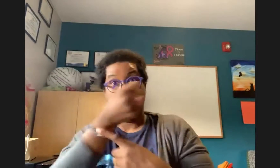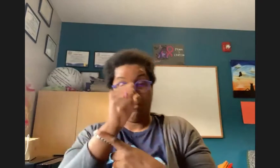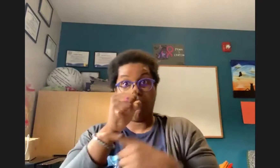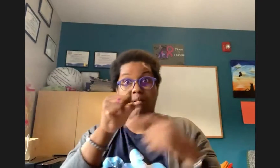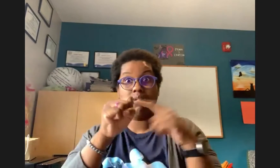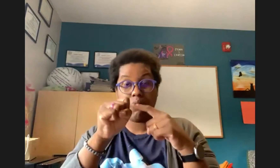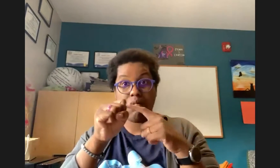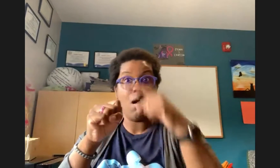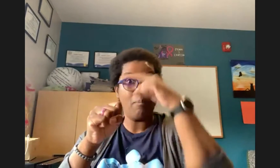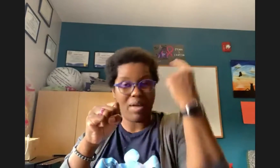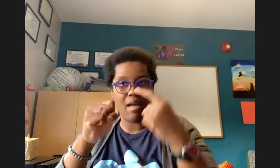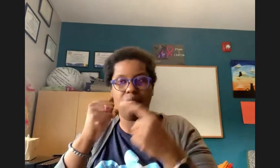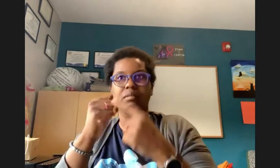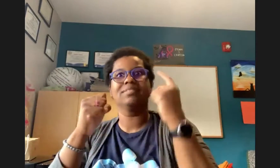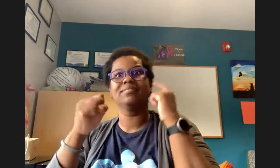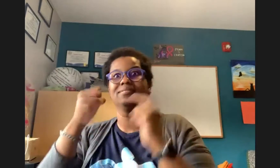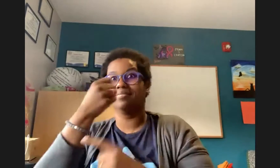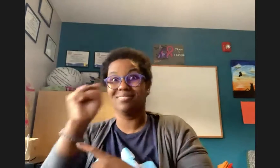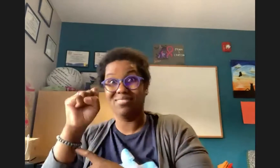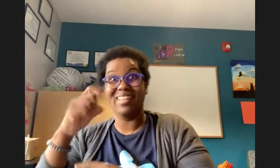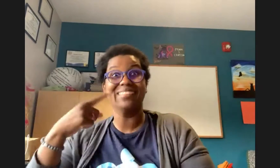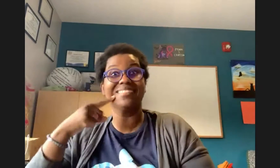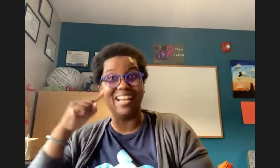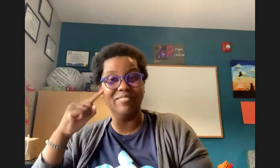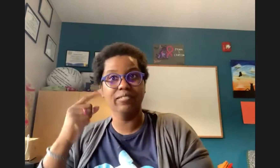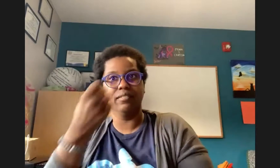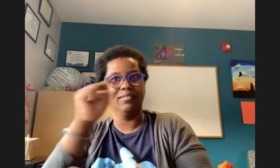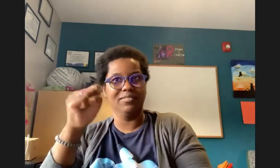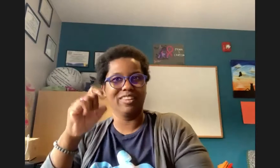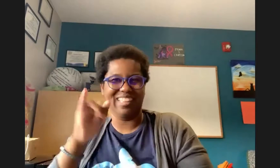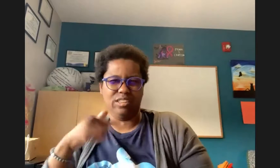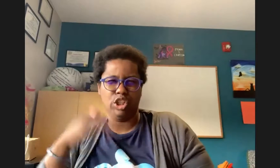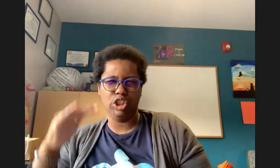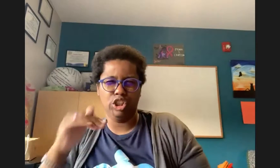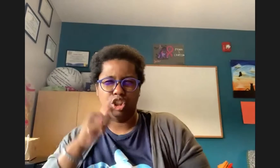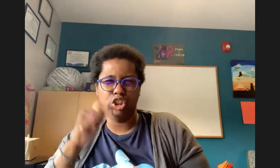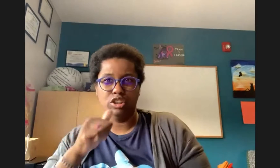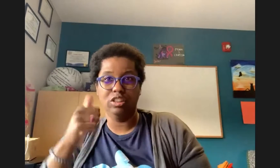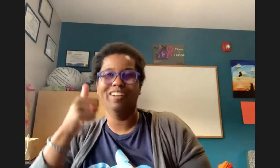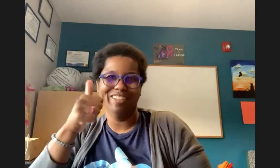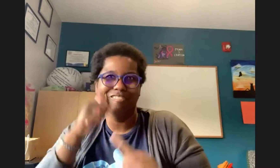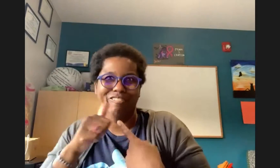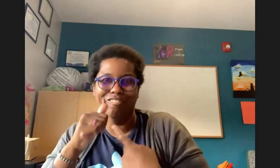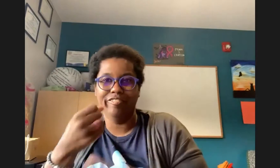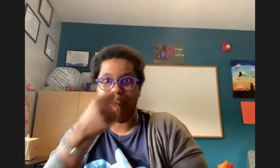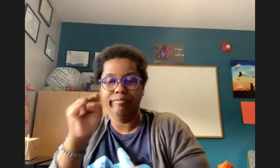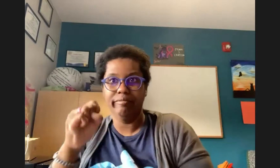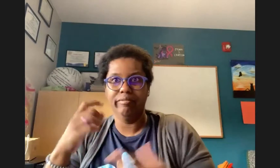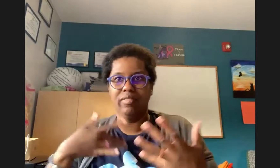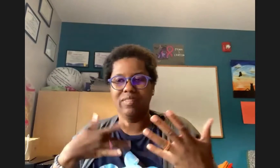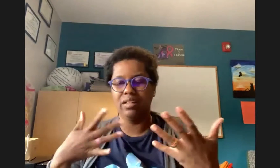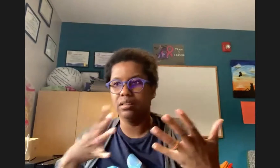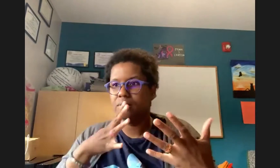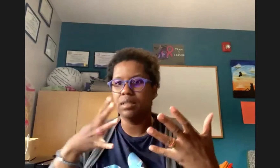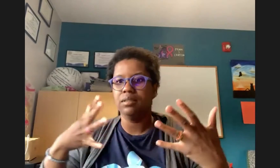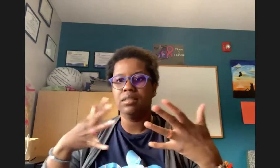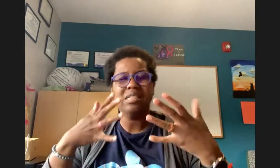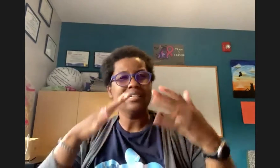My first strike is experiencing racism as a black woman, a black person. Experiencing oppression as a woman.